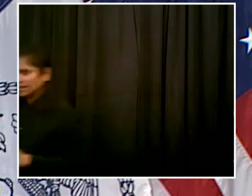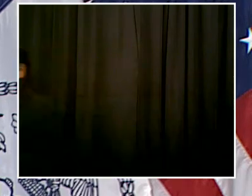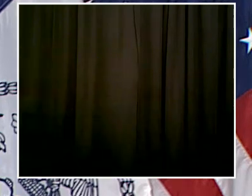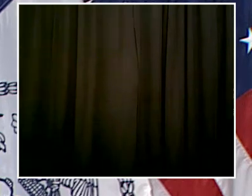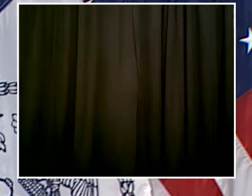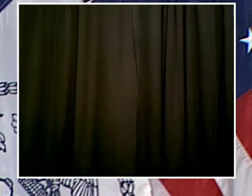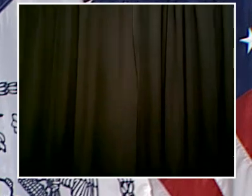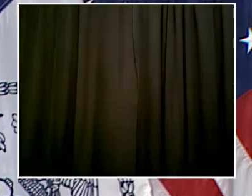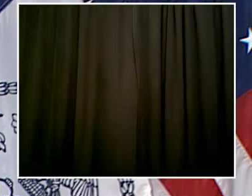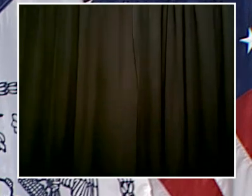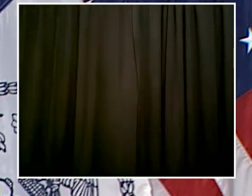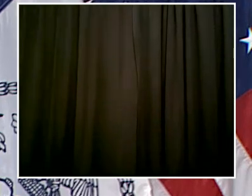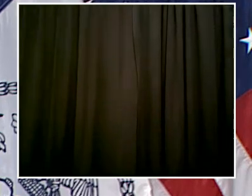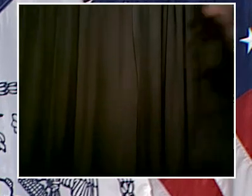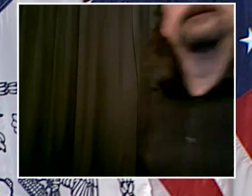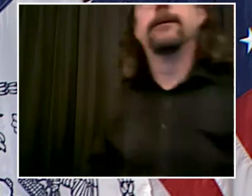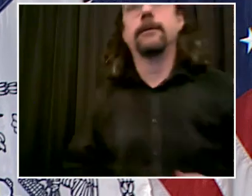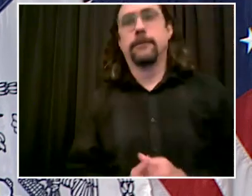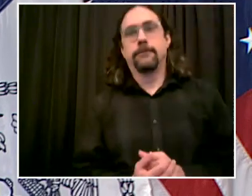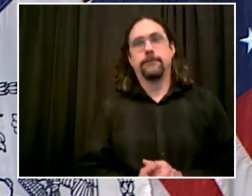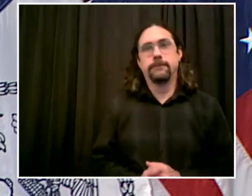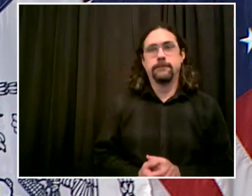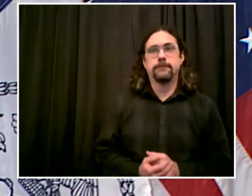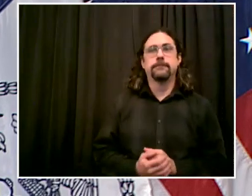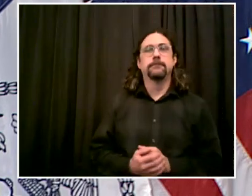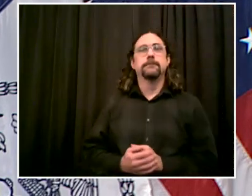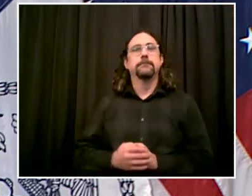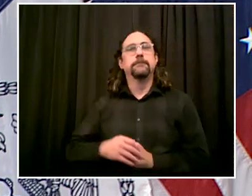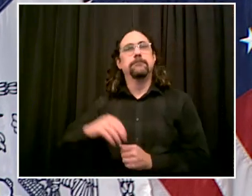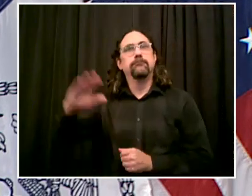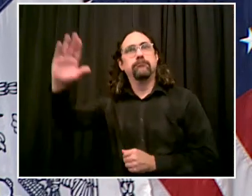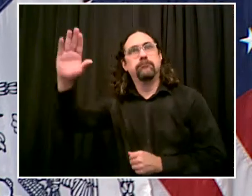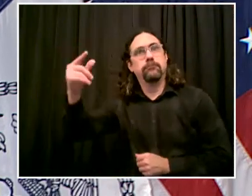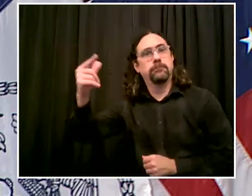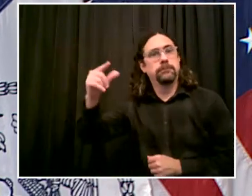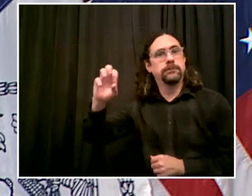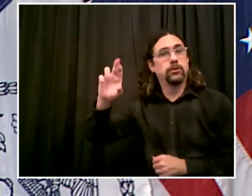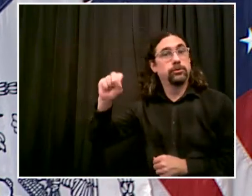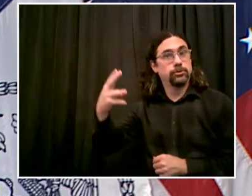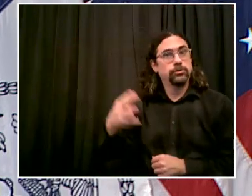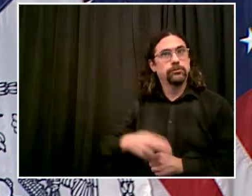LAST TWO